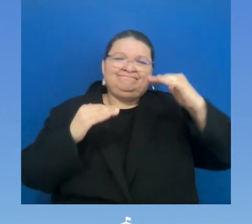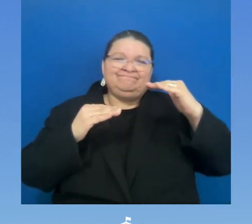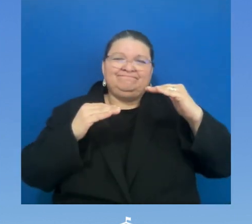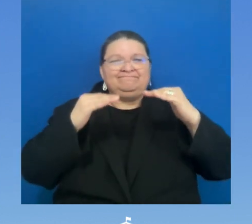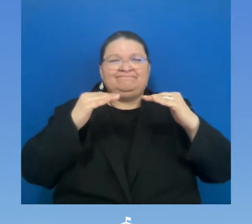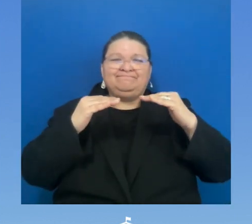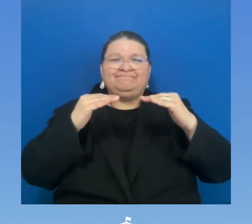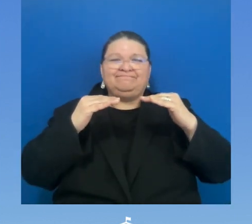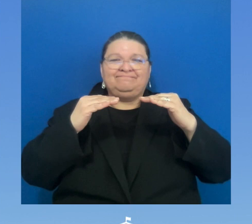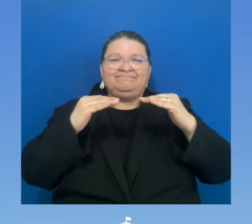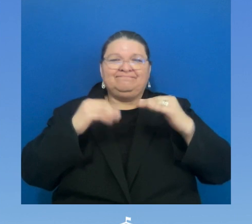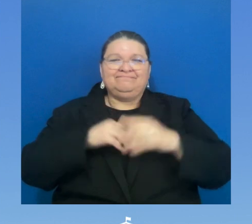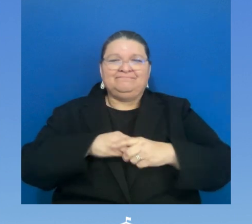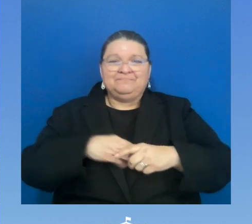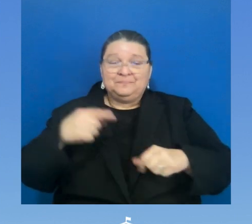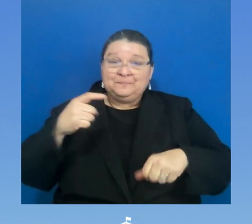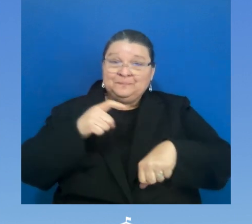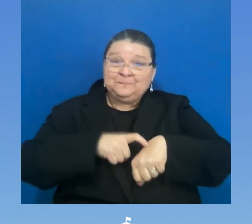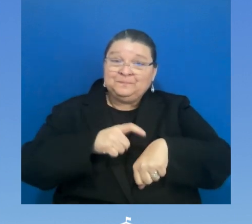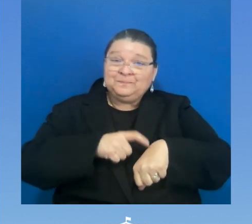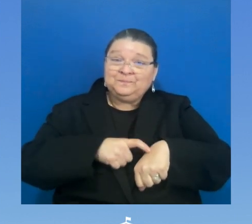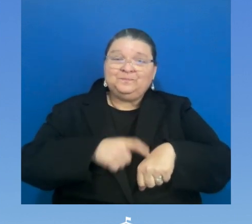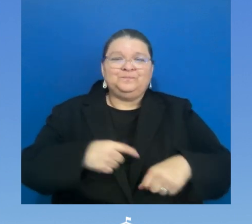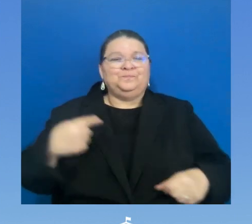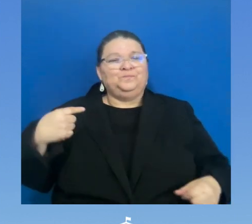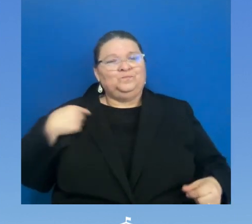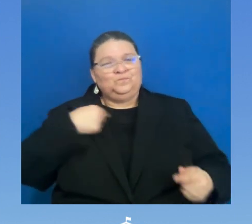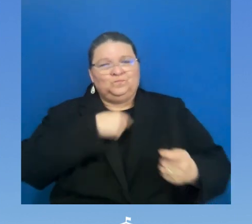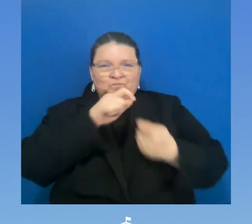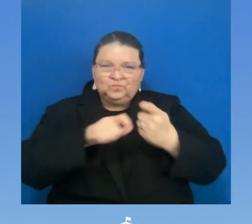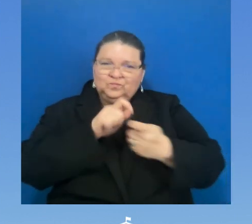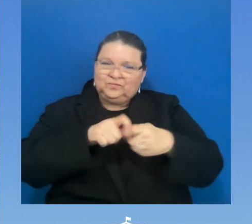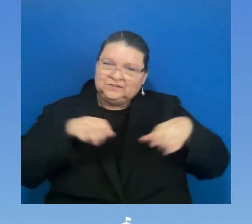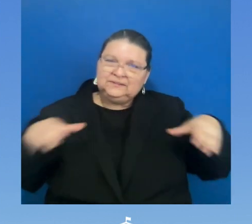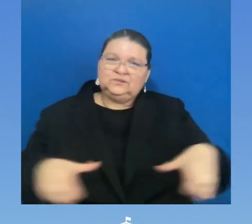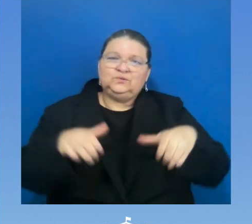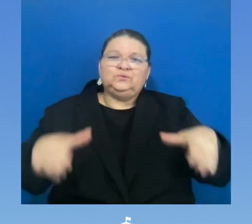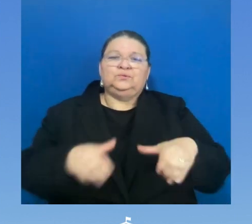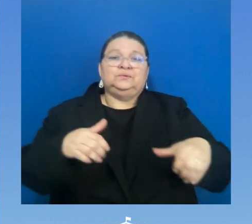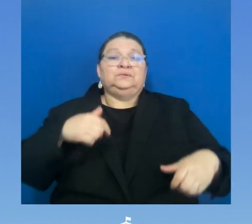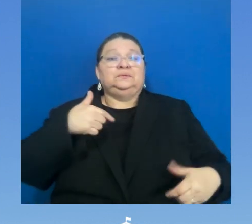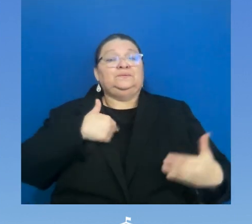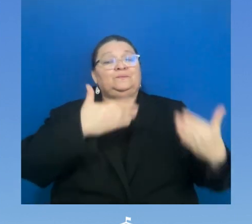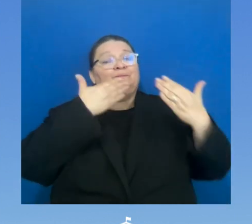I'm grateful for what President Biden and his administration is doing to focus on the wage gap.